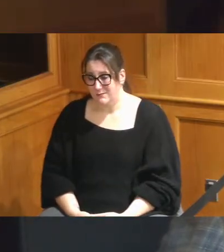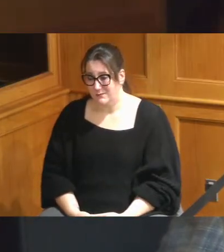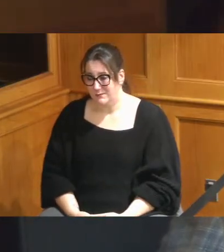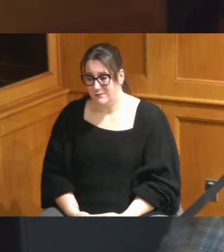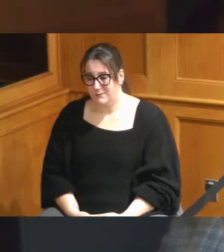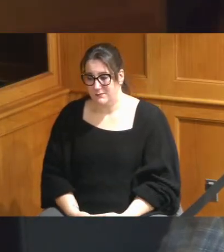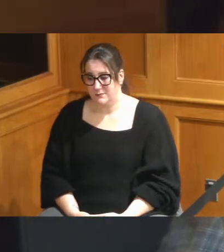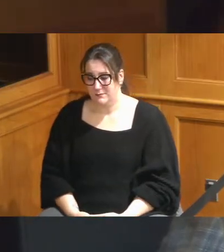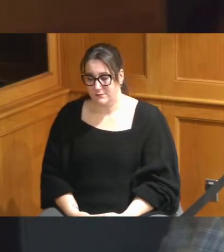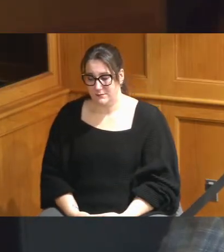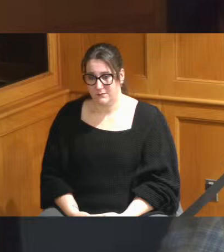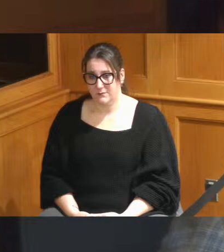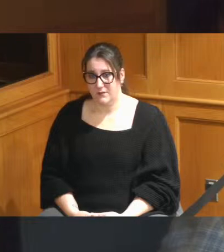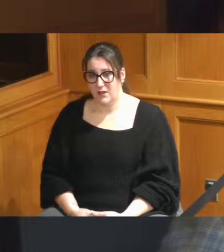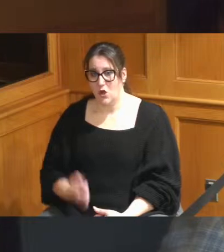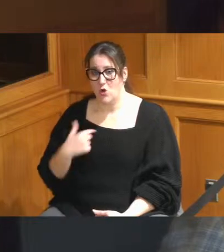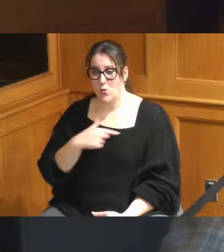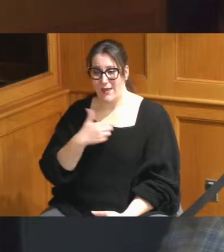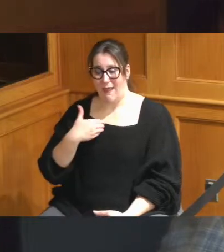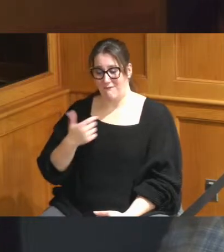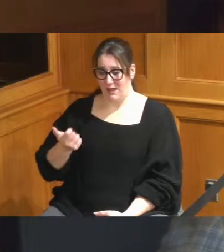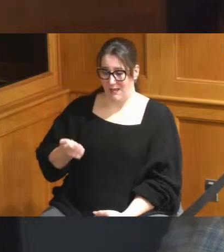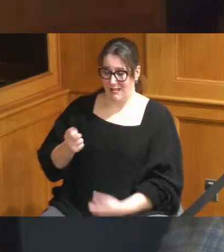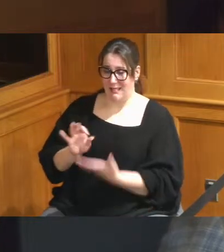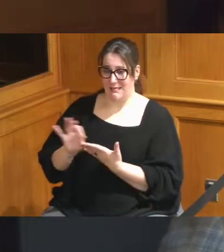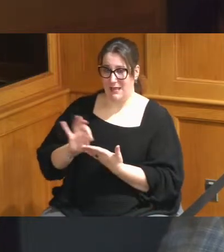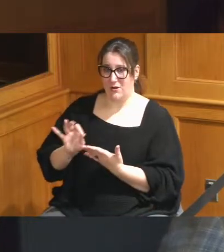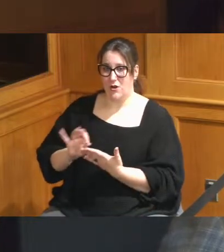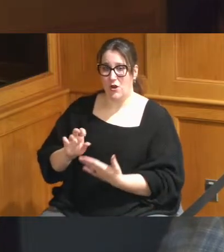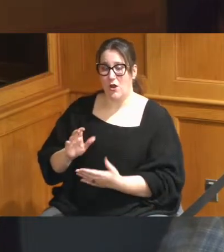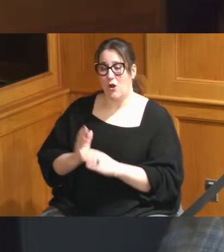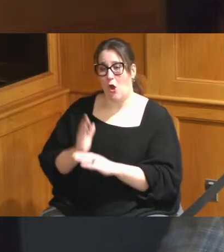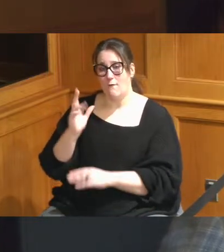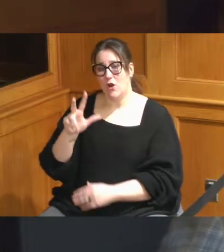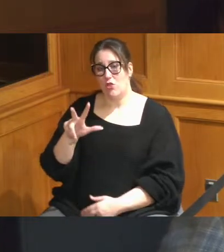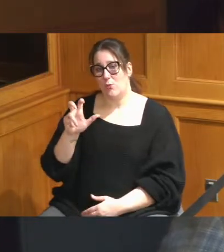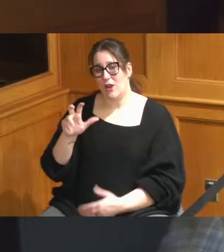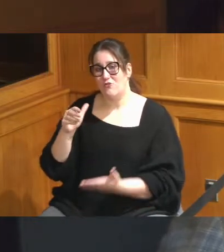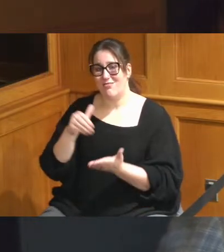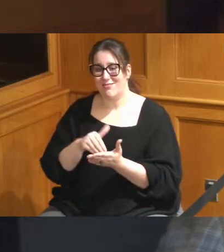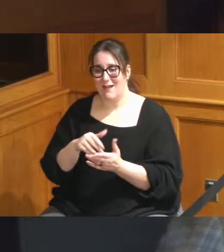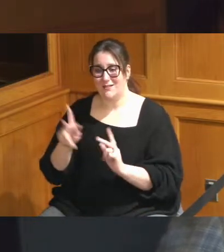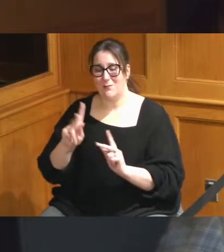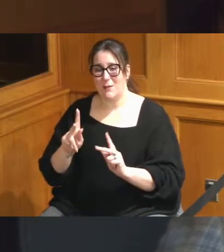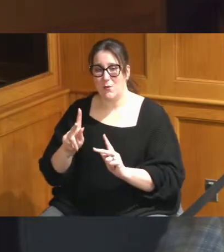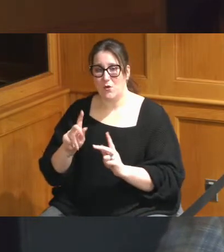a clicker. And we have over 300,000 people down there. They write articles. Not articles, but you